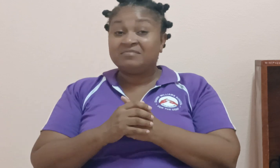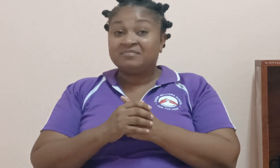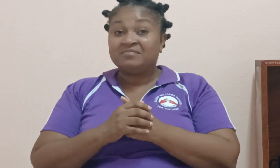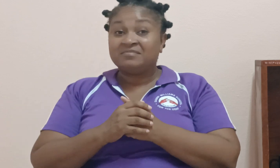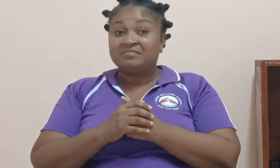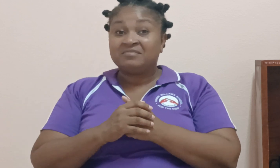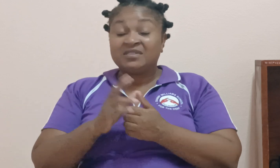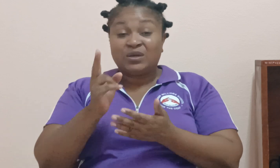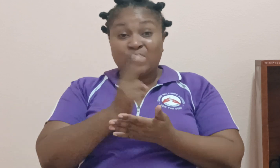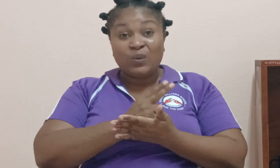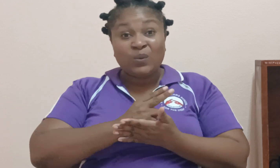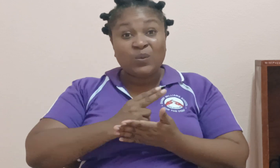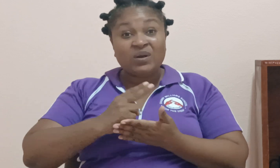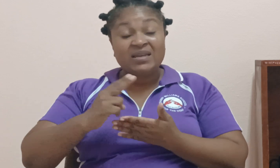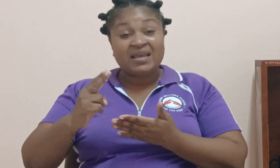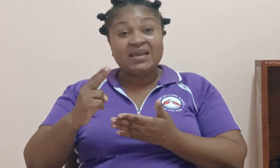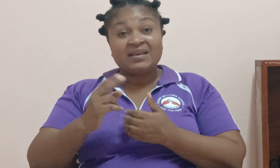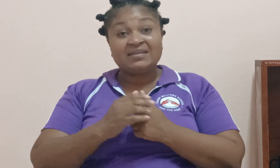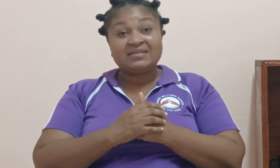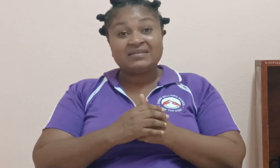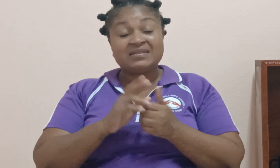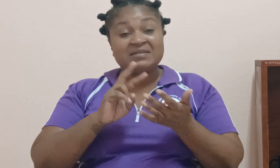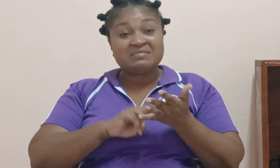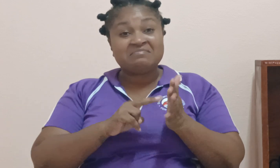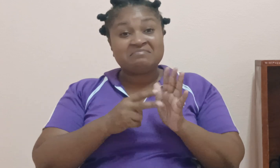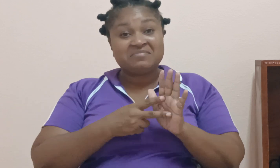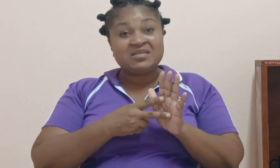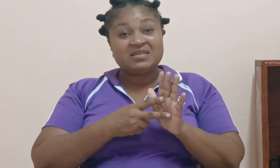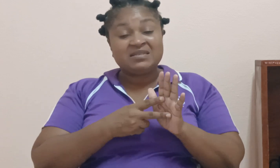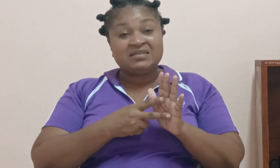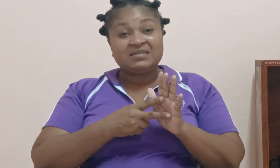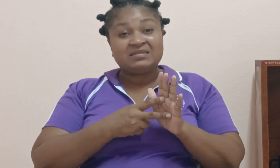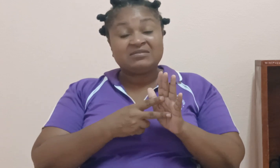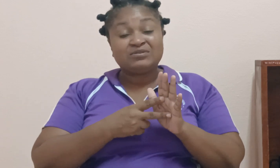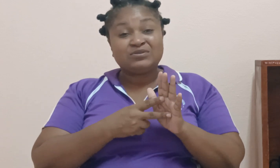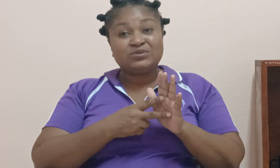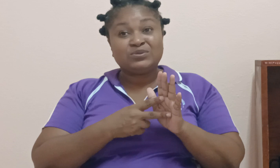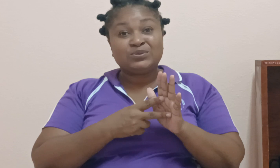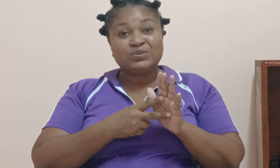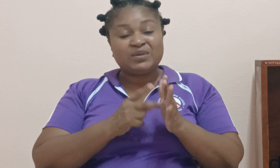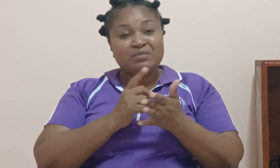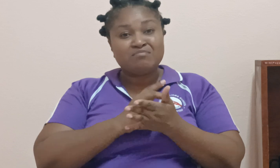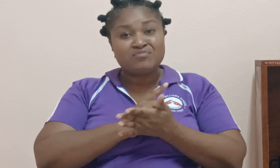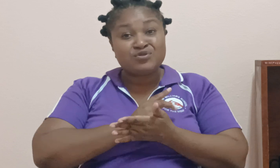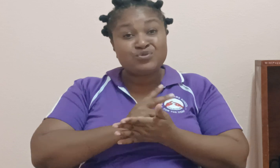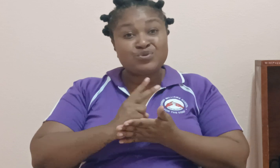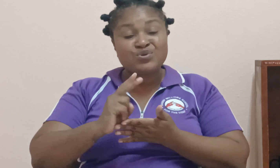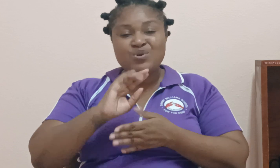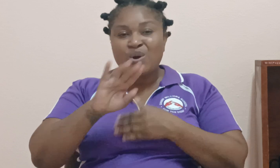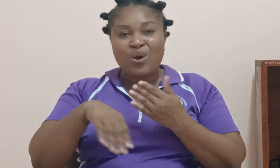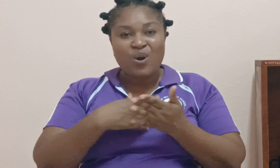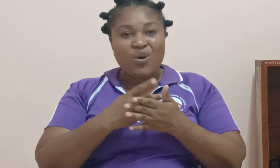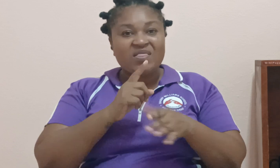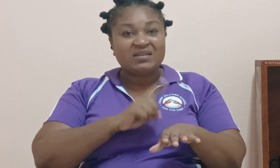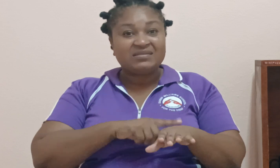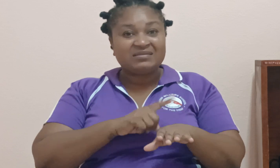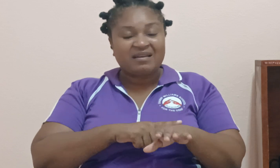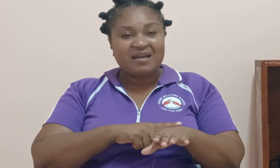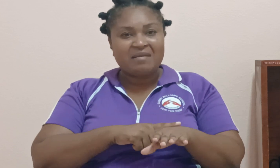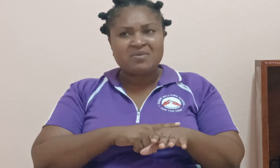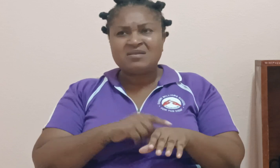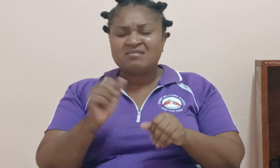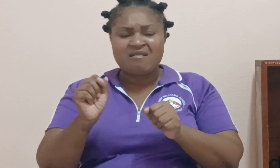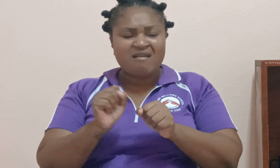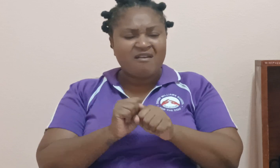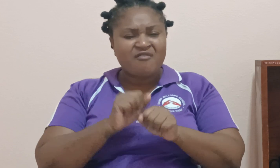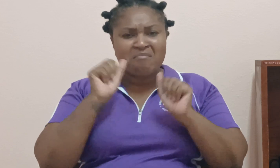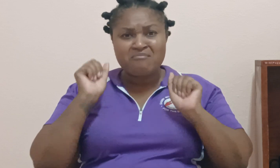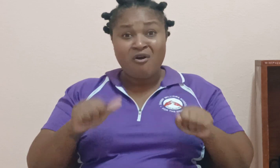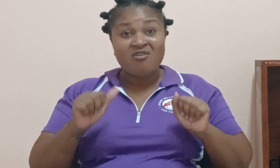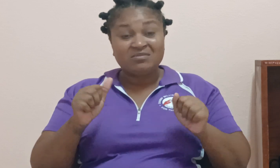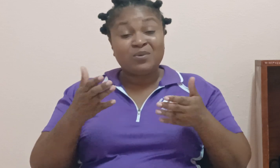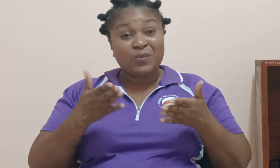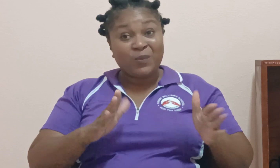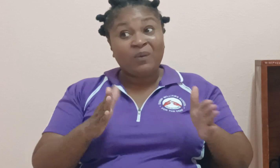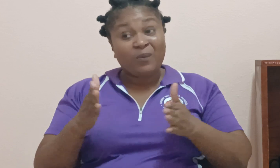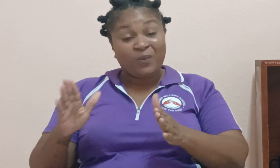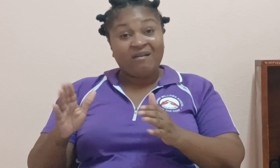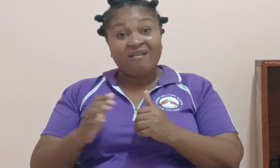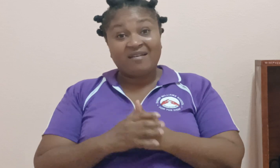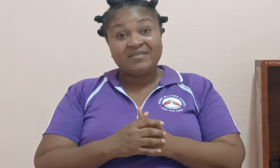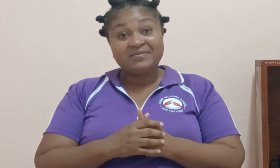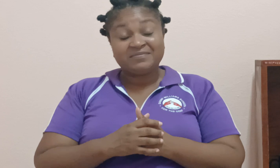Holiness - means to be morally pure, all the time and in every possible way.